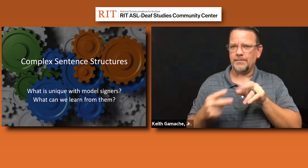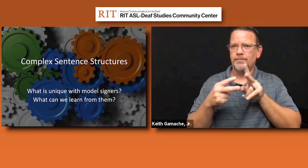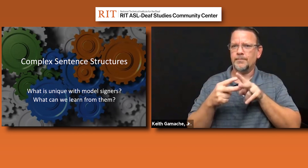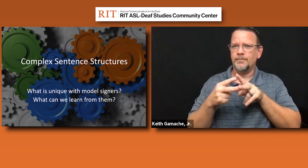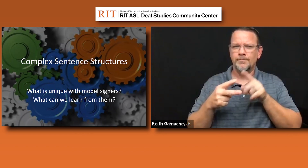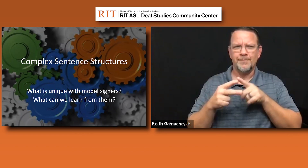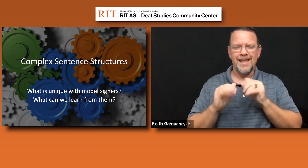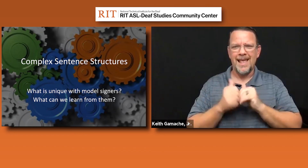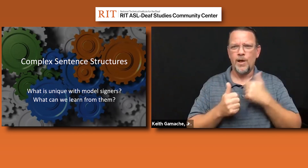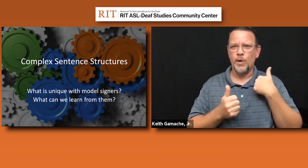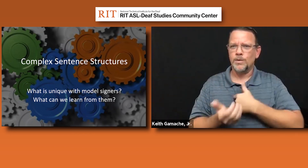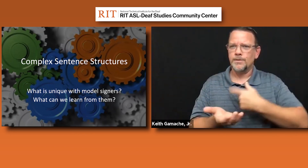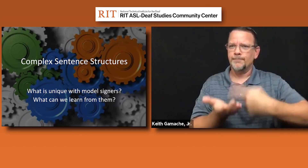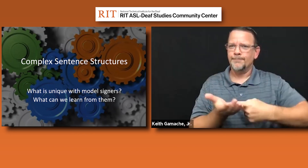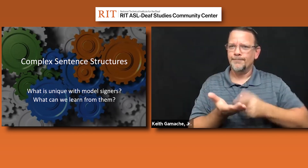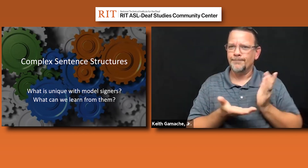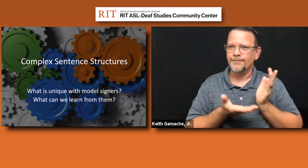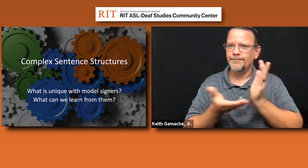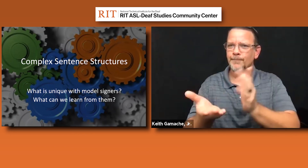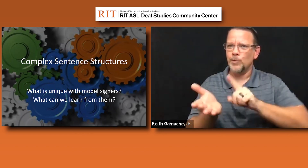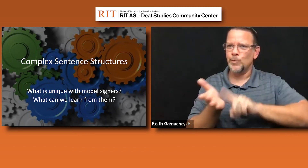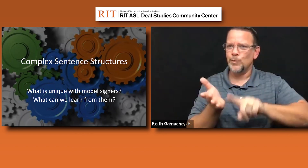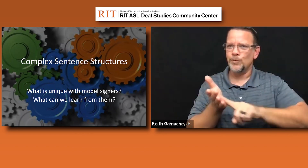and linguistic capabilities in the community?